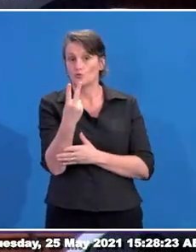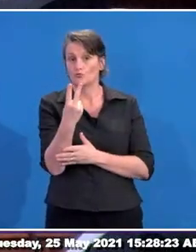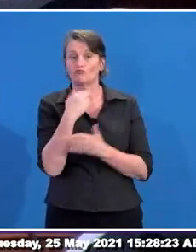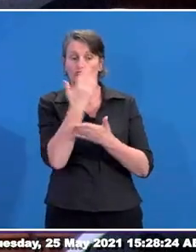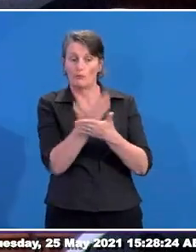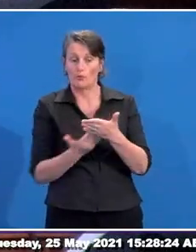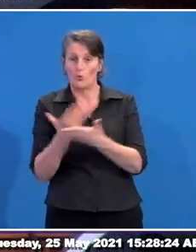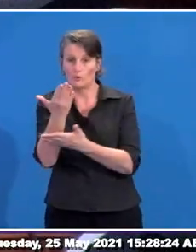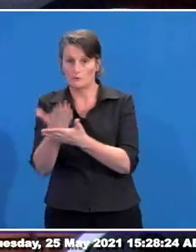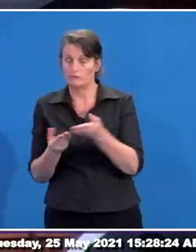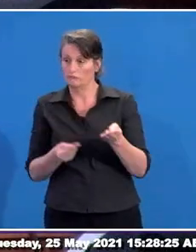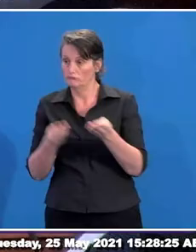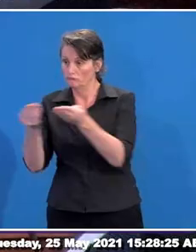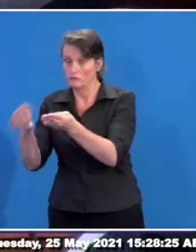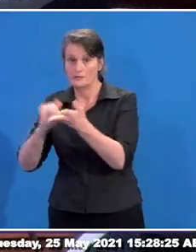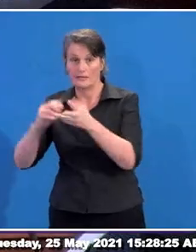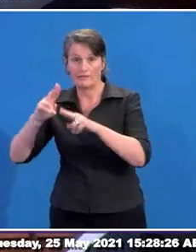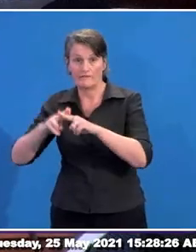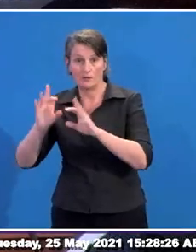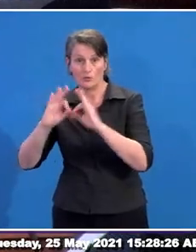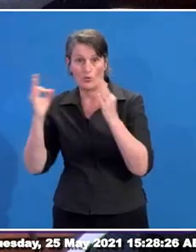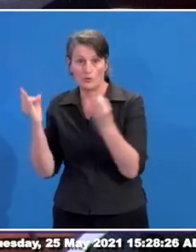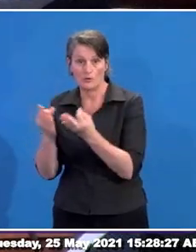Sunnyfield or --- sorry, I withdraw that.